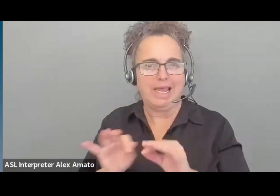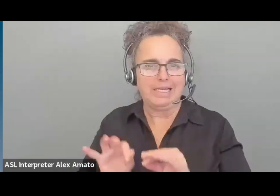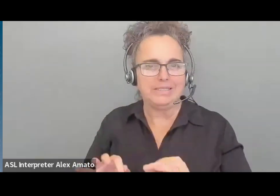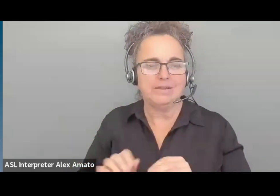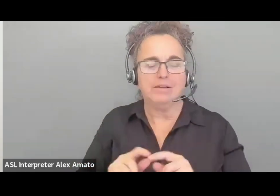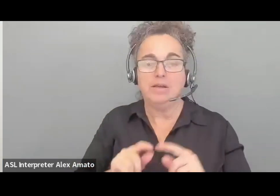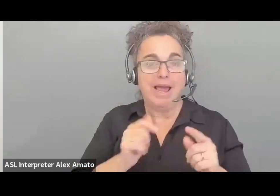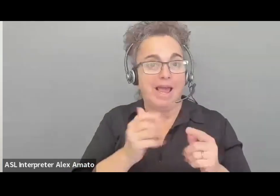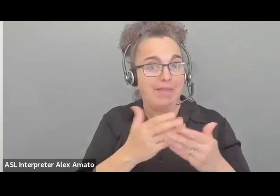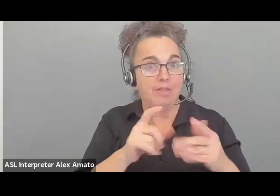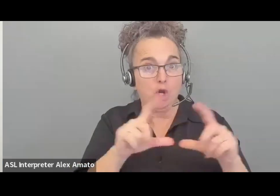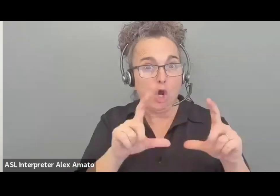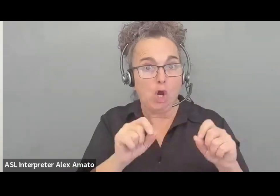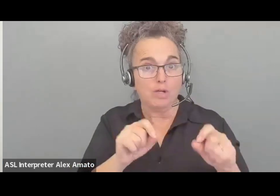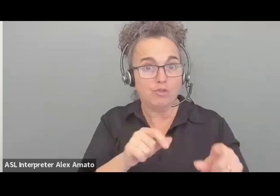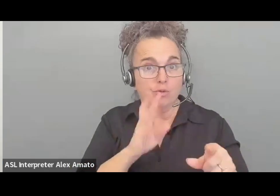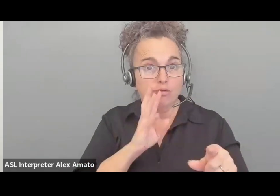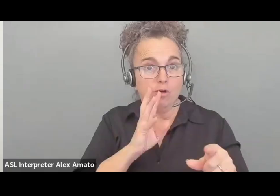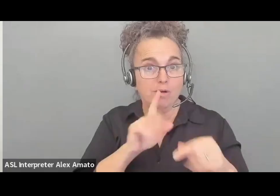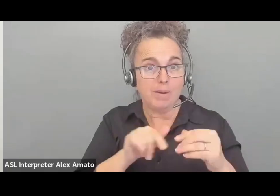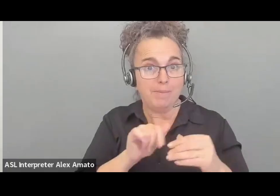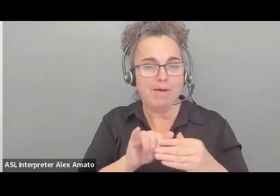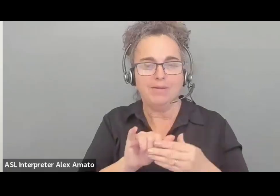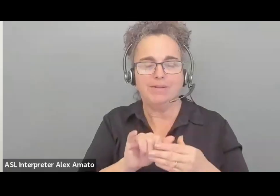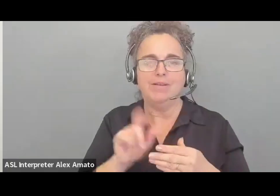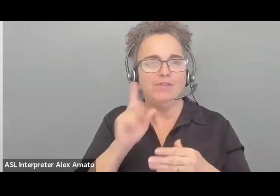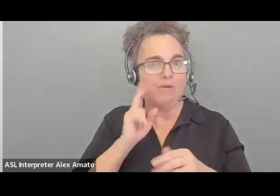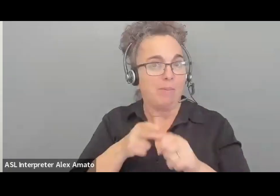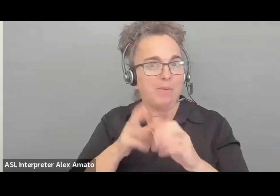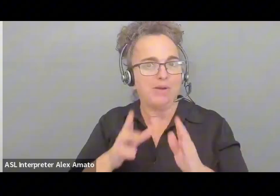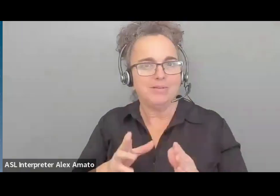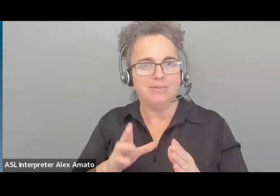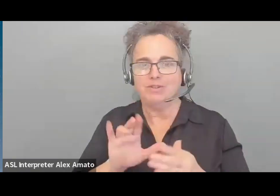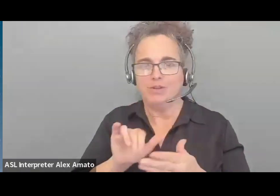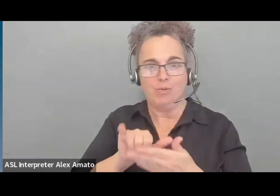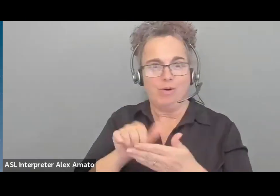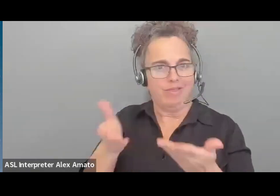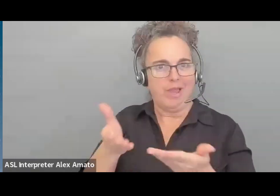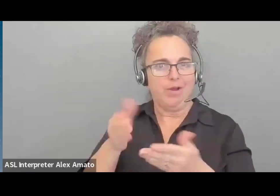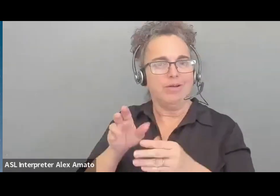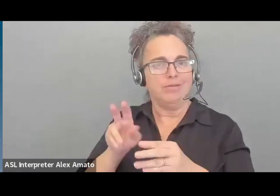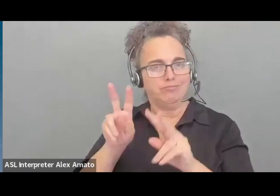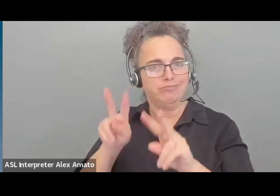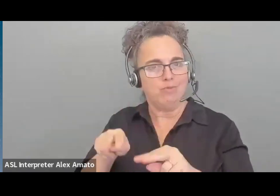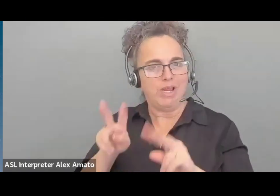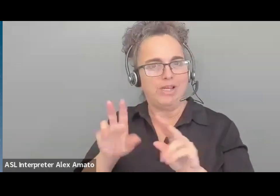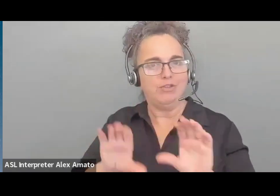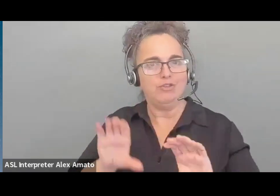that you mentioned. Oh yeah. And send it to participants or share in the chat. We want to appreciate your time, your expertise.